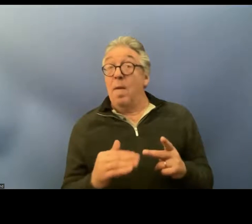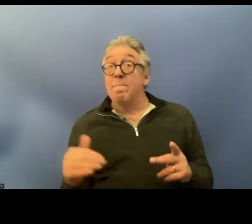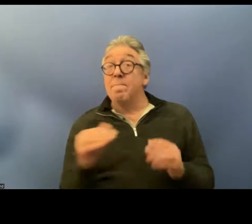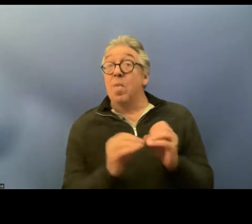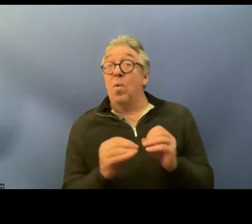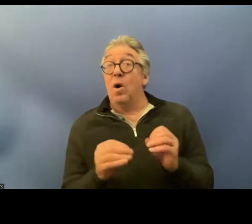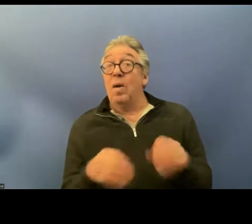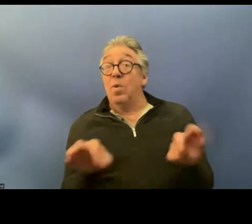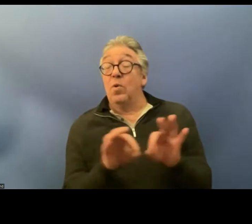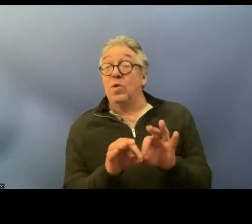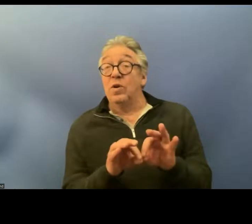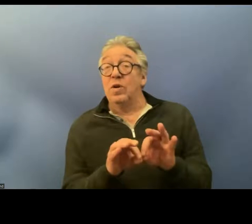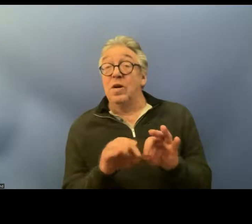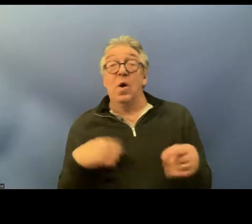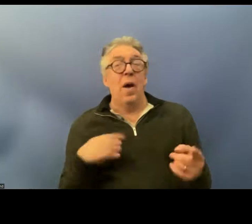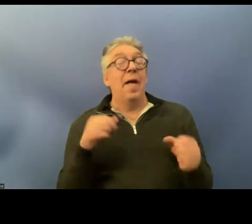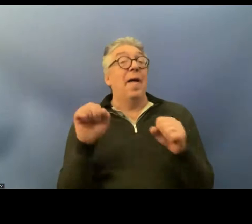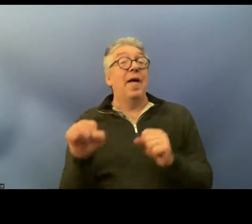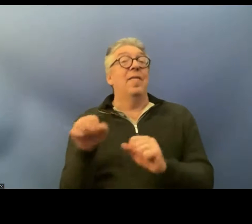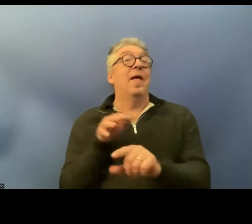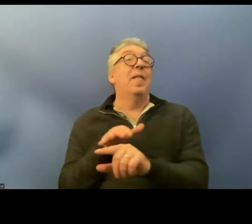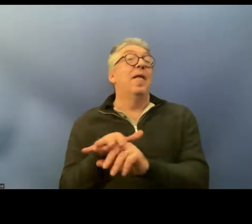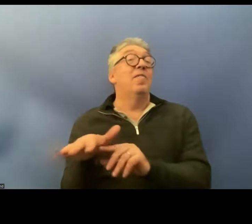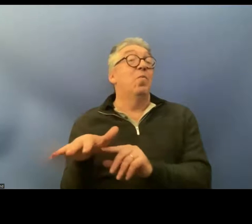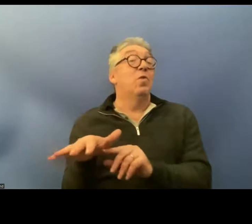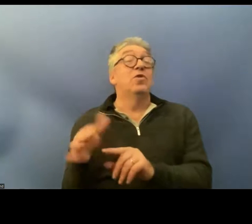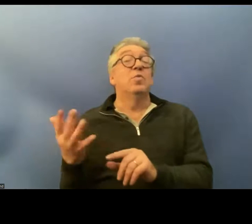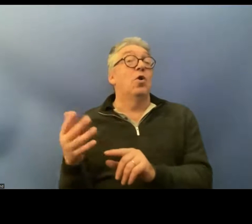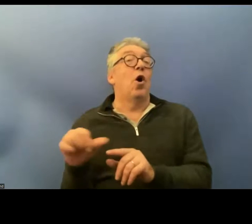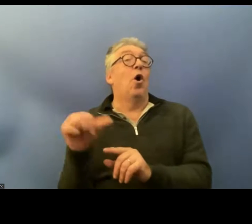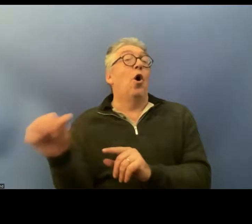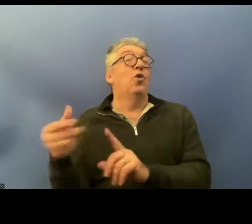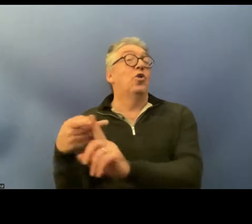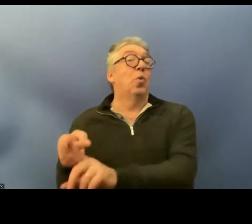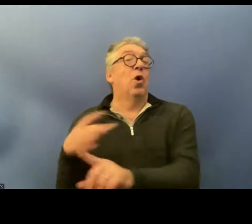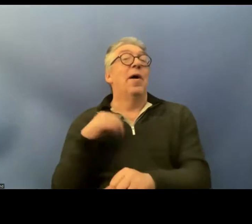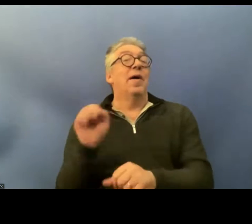area in which we can influence, another tool that we can influence other stakeholders collecting